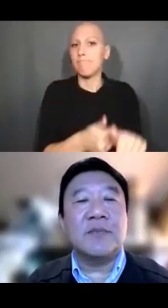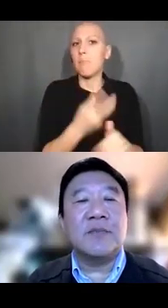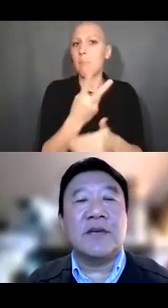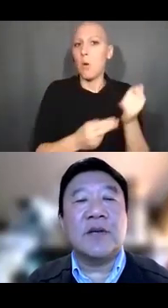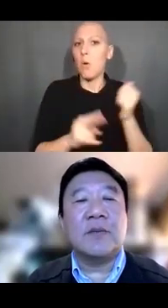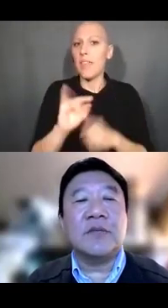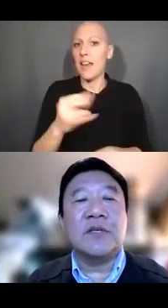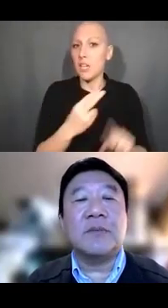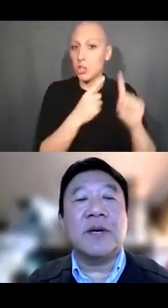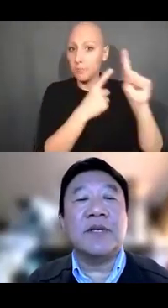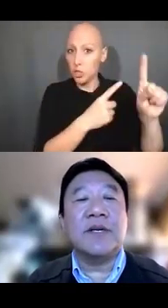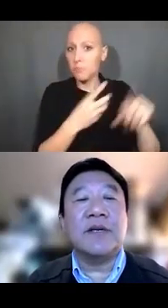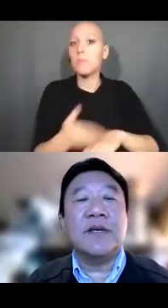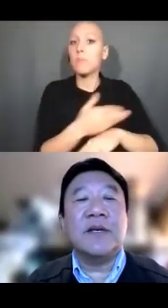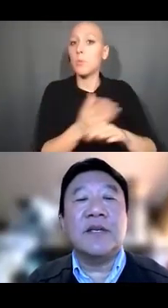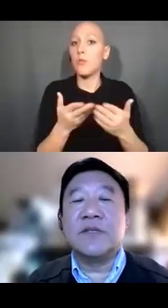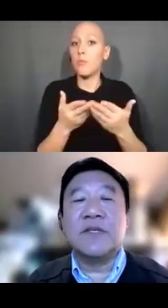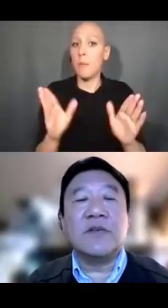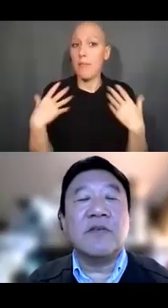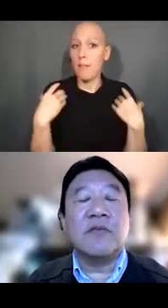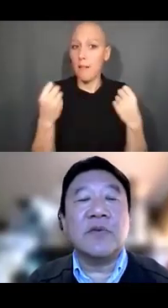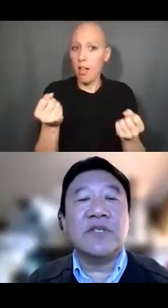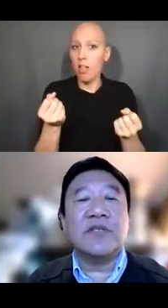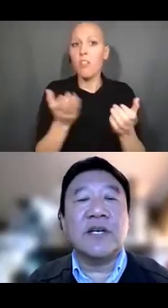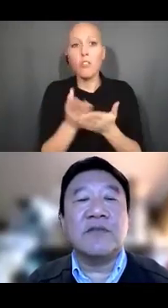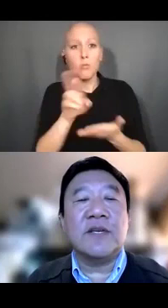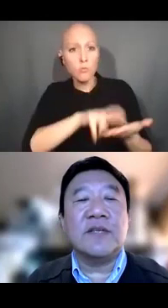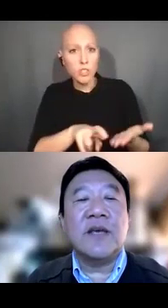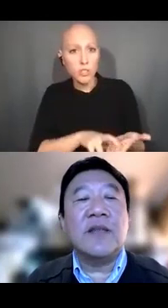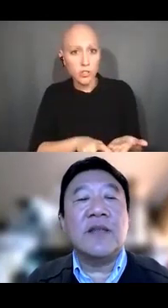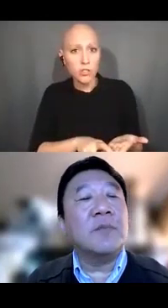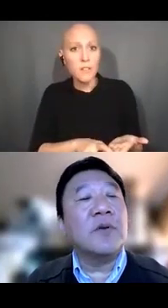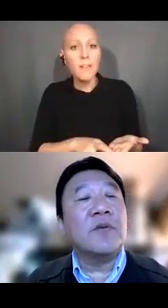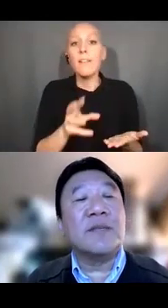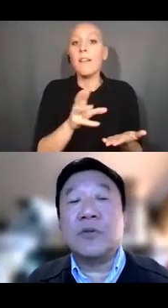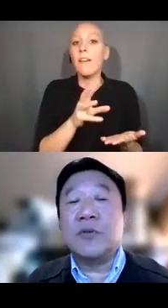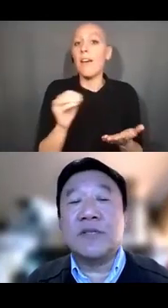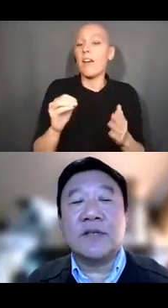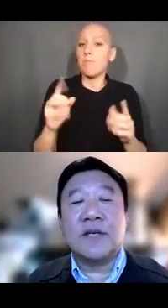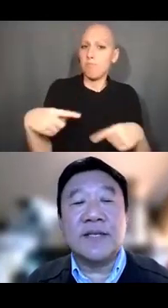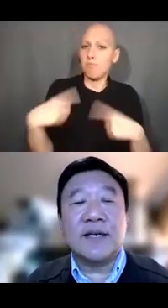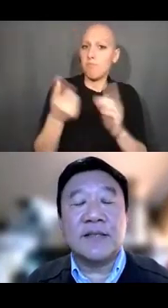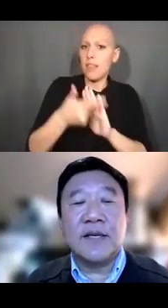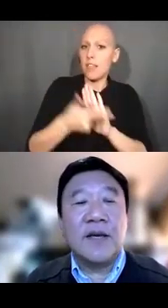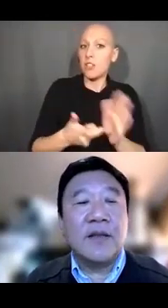to make available to the public the results of the research activities that it both supports and conducts."